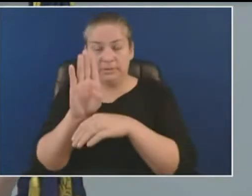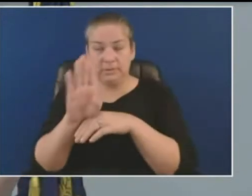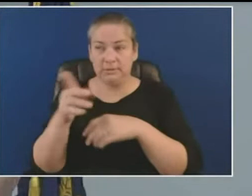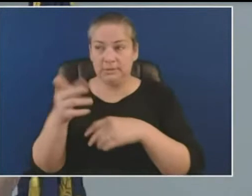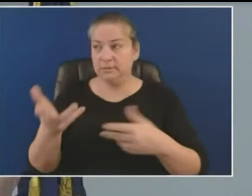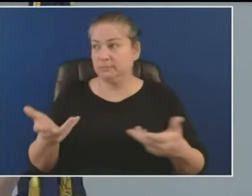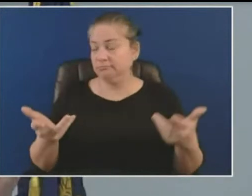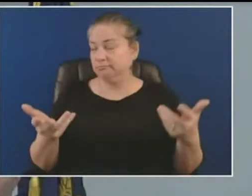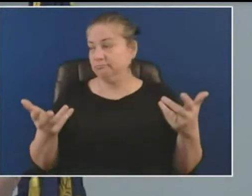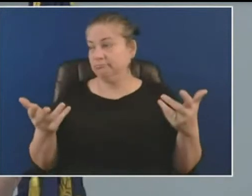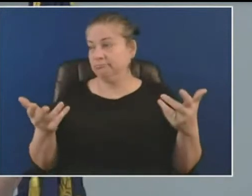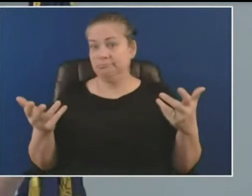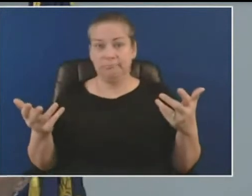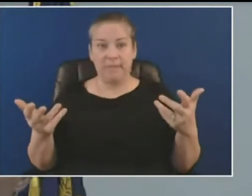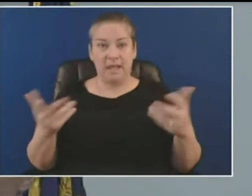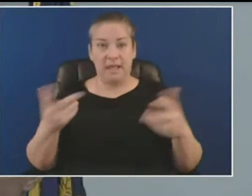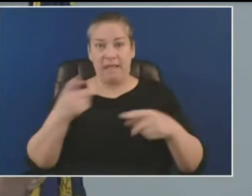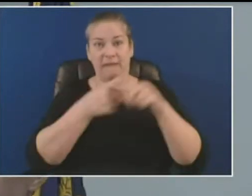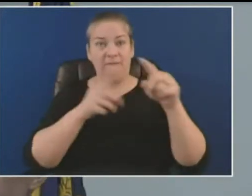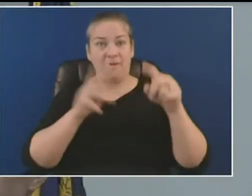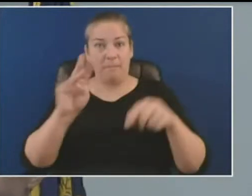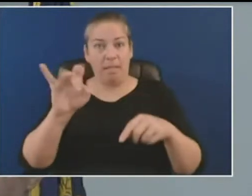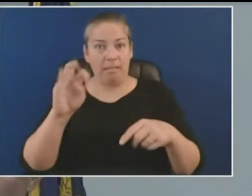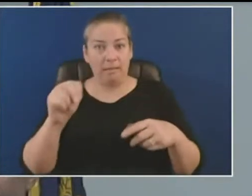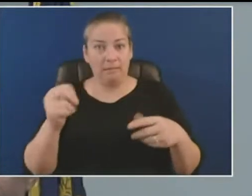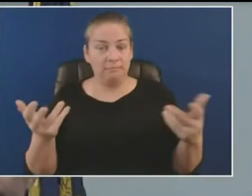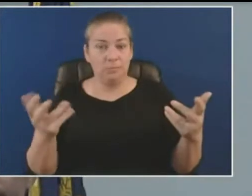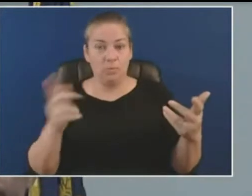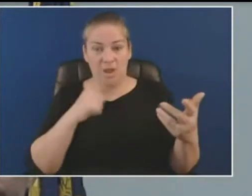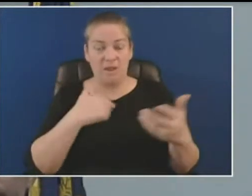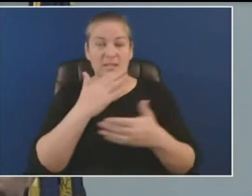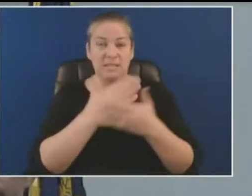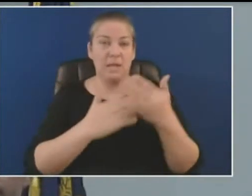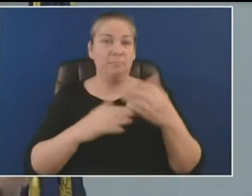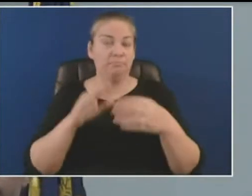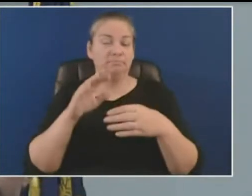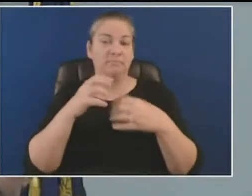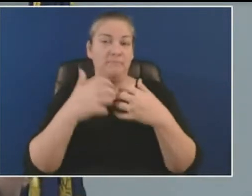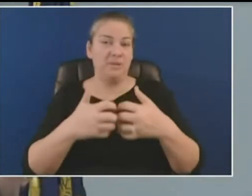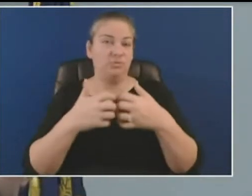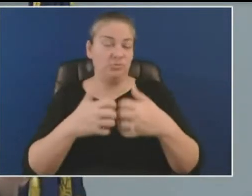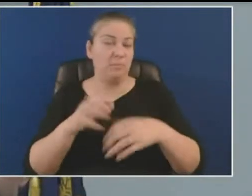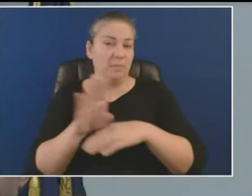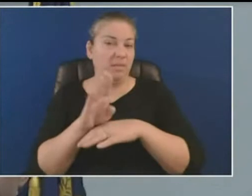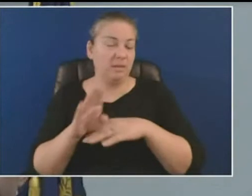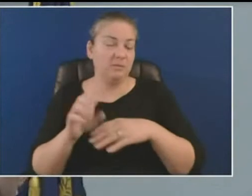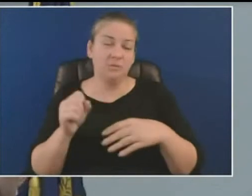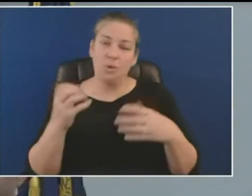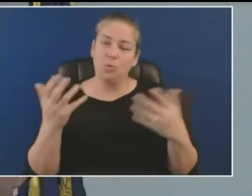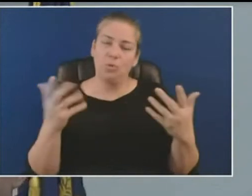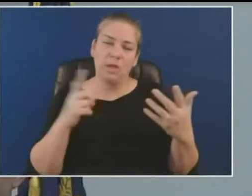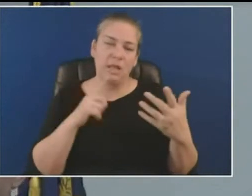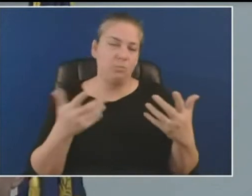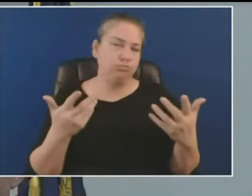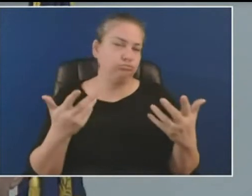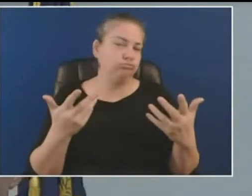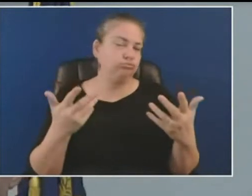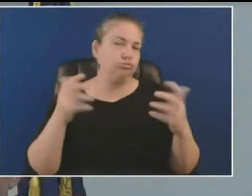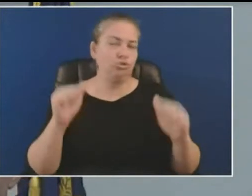Half a million, so we actually we had some industrial building right as well so. It could easily be.